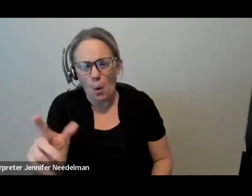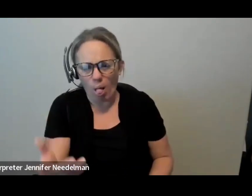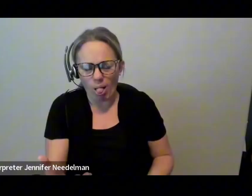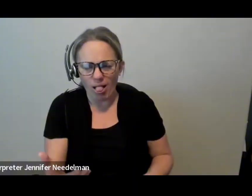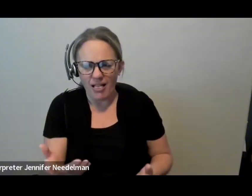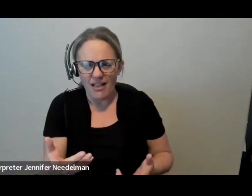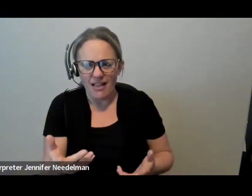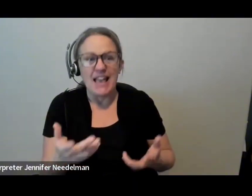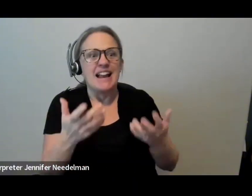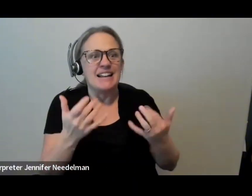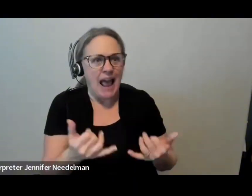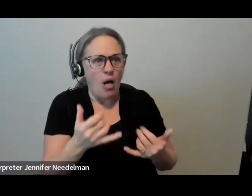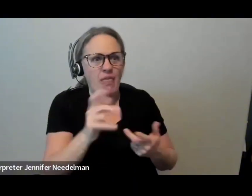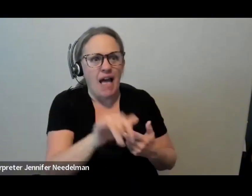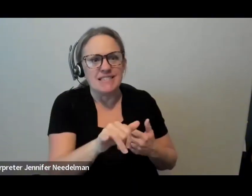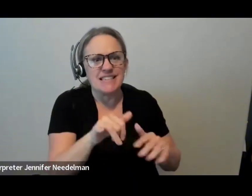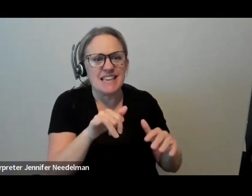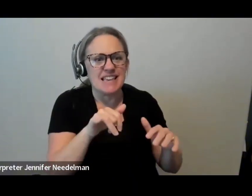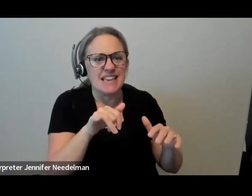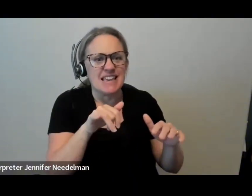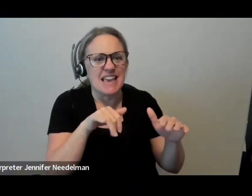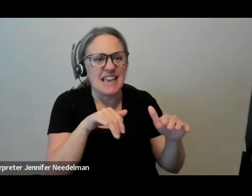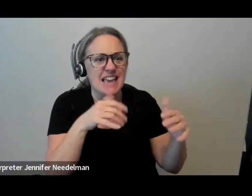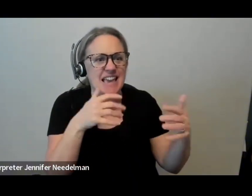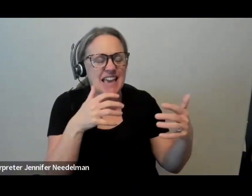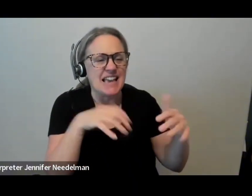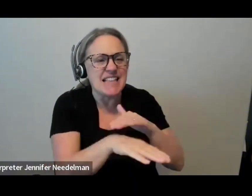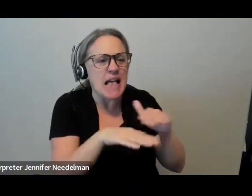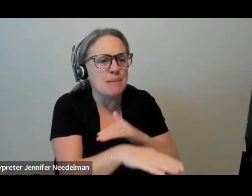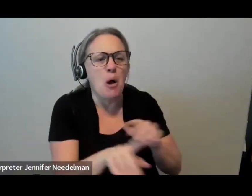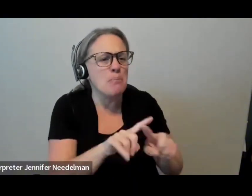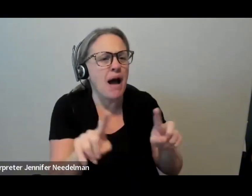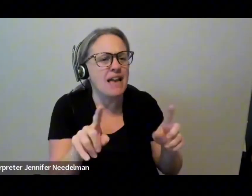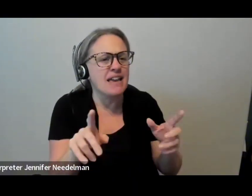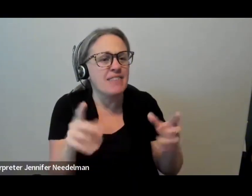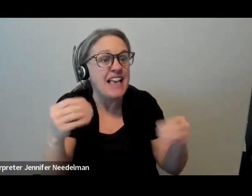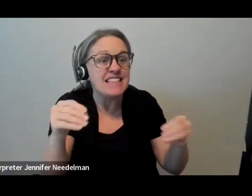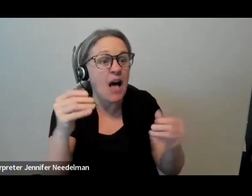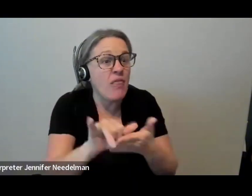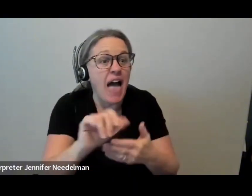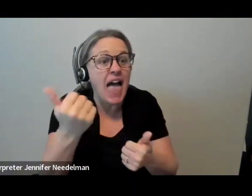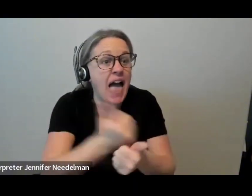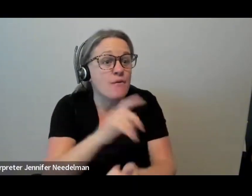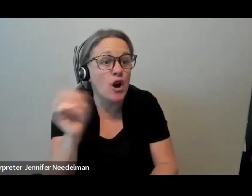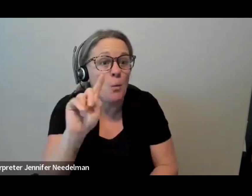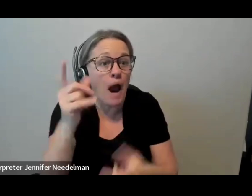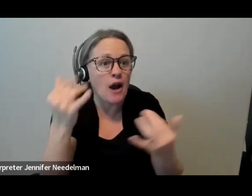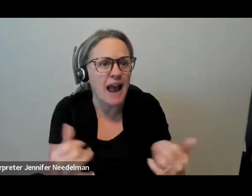And now they're selling it all over the place, right? But without finding a champion, not on the accessibility team,